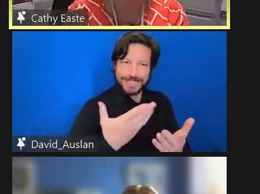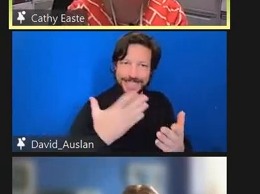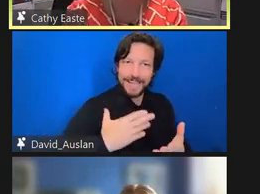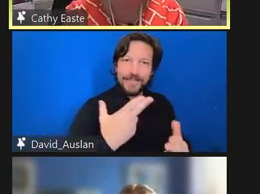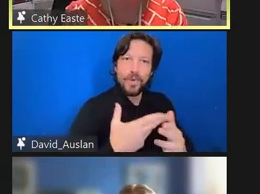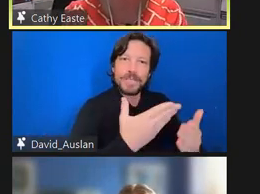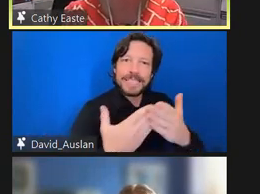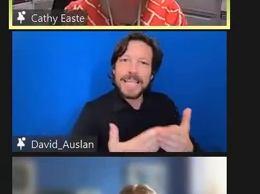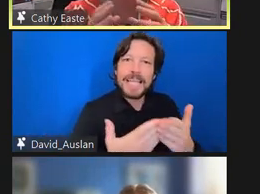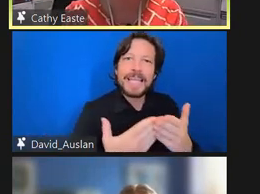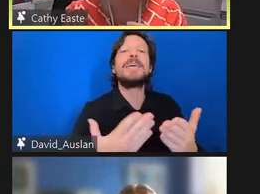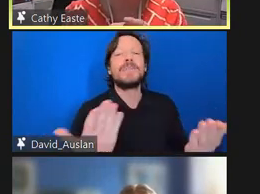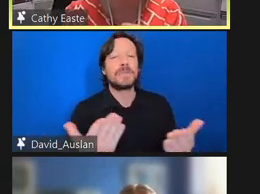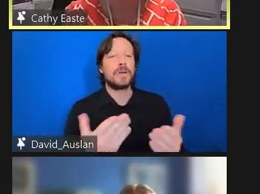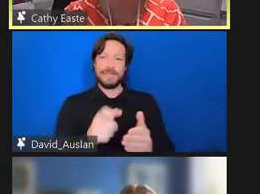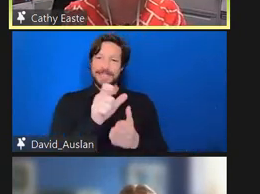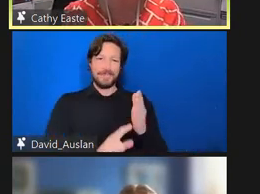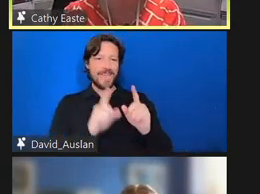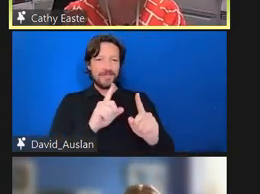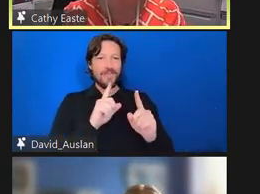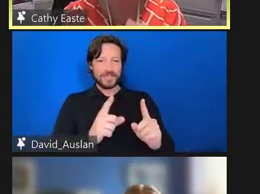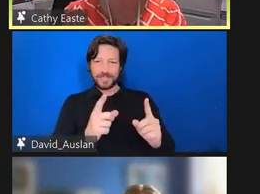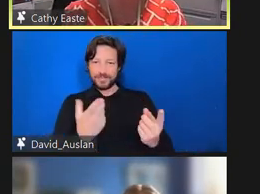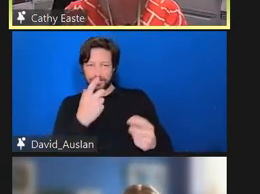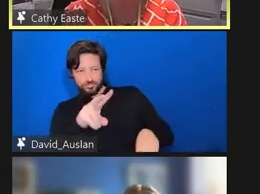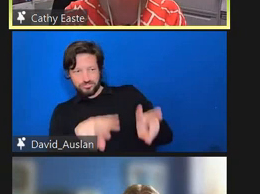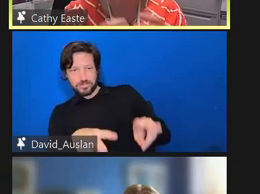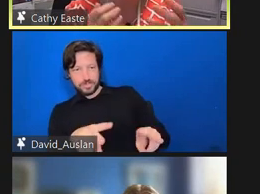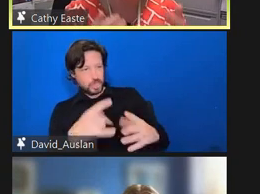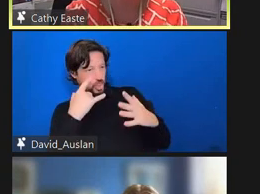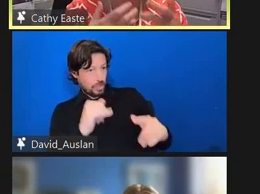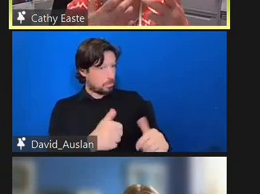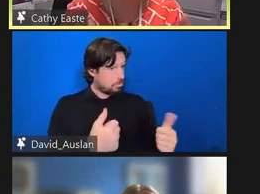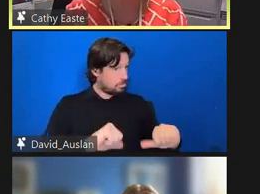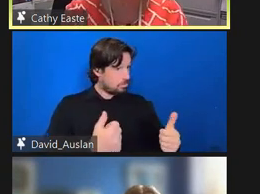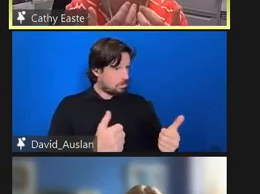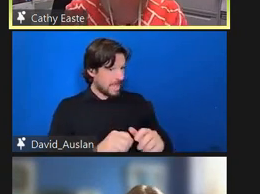to the disability advisor to make sure they check in with the student and check that the interpreter